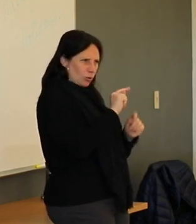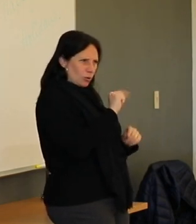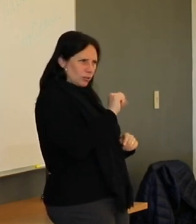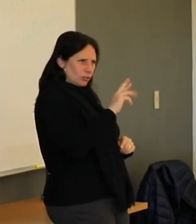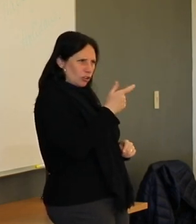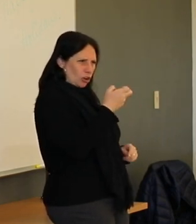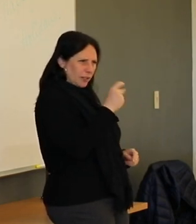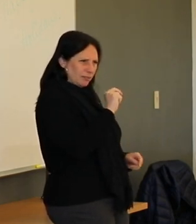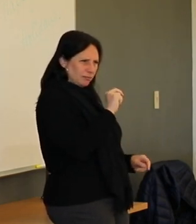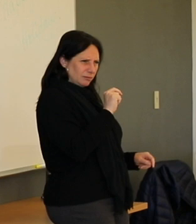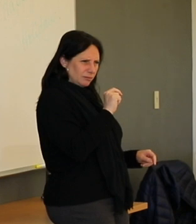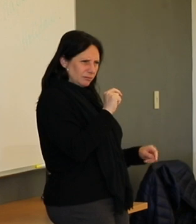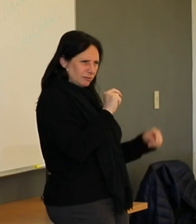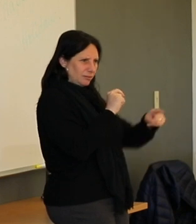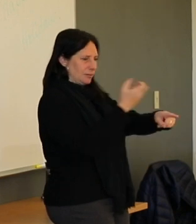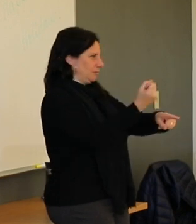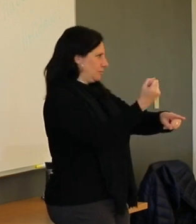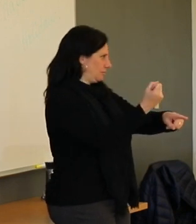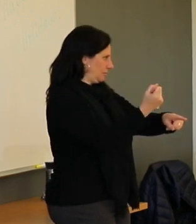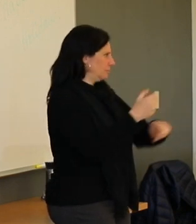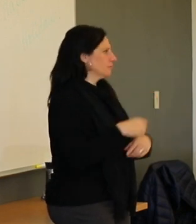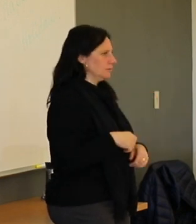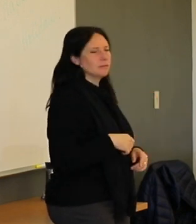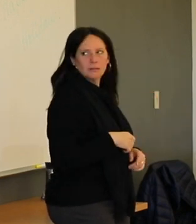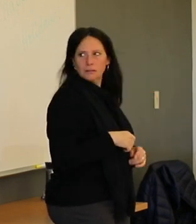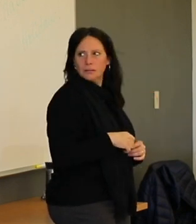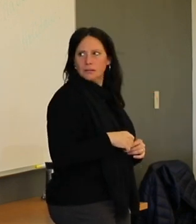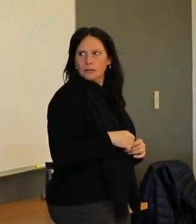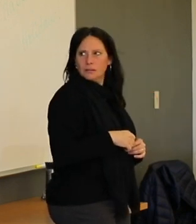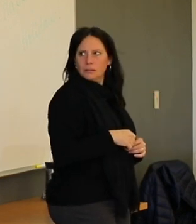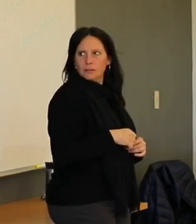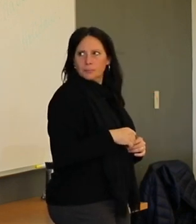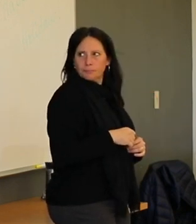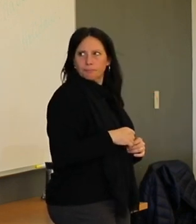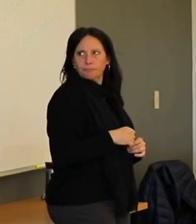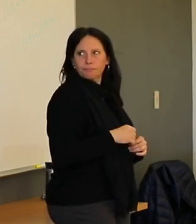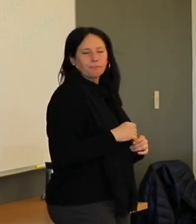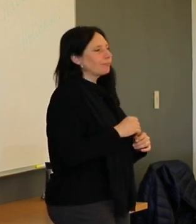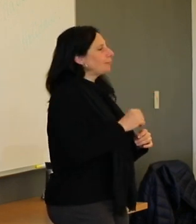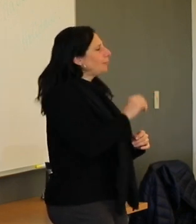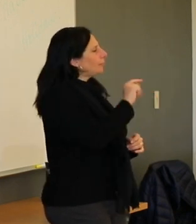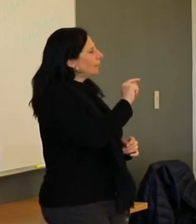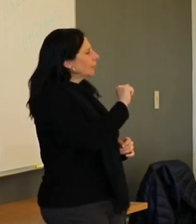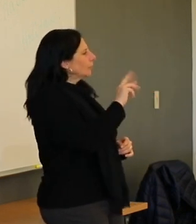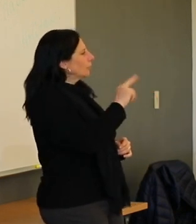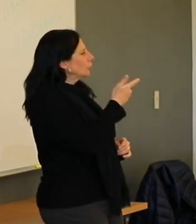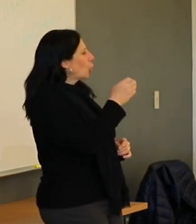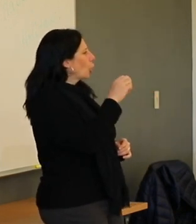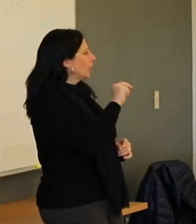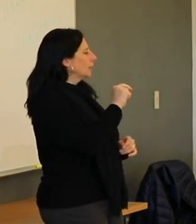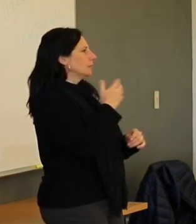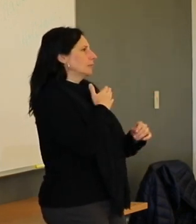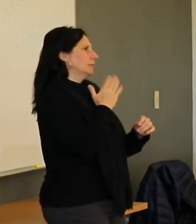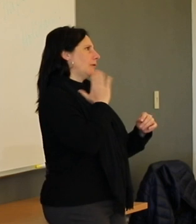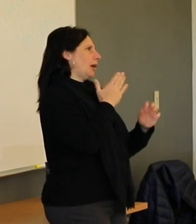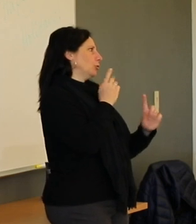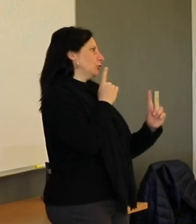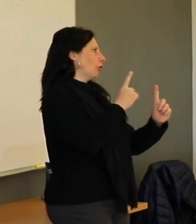So yeah. Okay. So you'll want to, enter your target here. Like, you know, 90% of students will be able to blah,